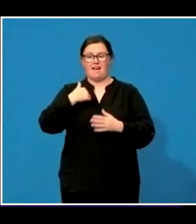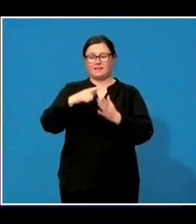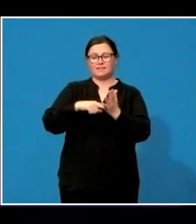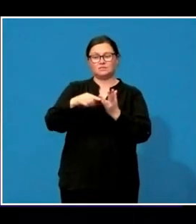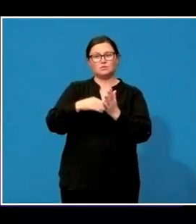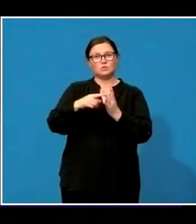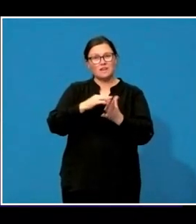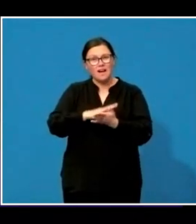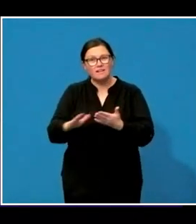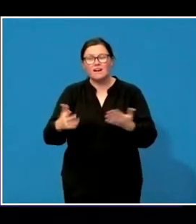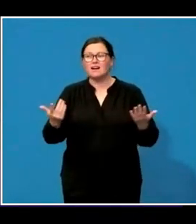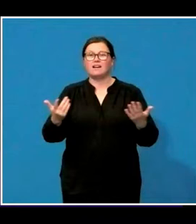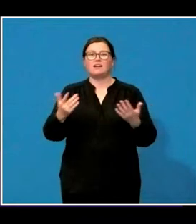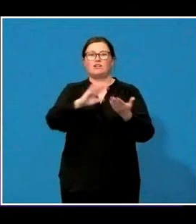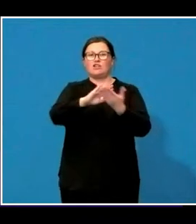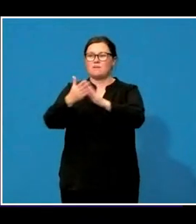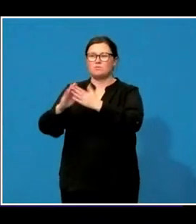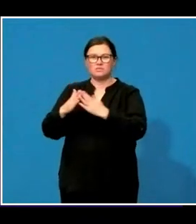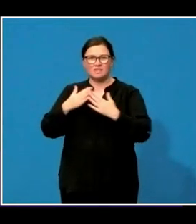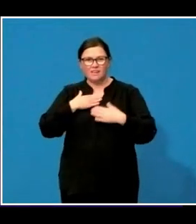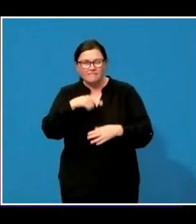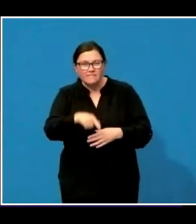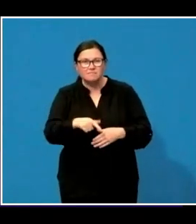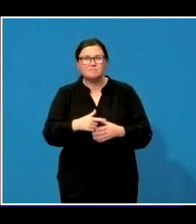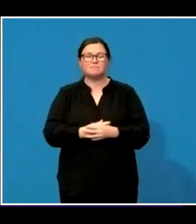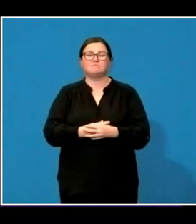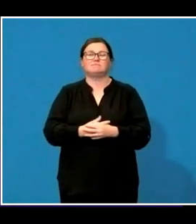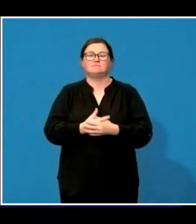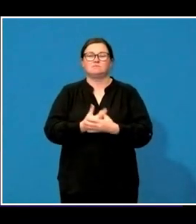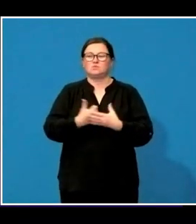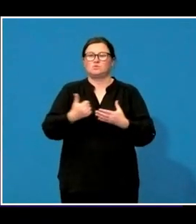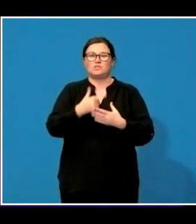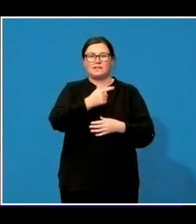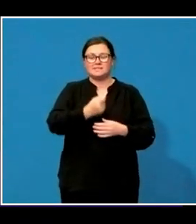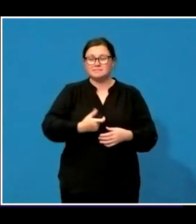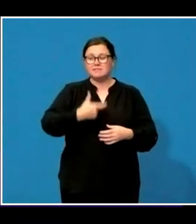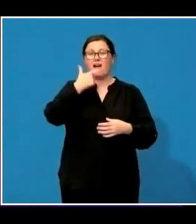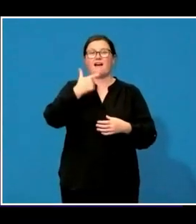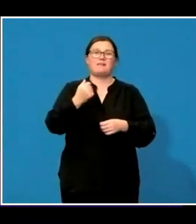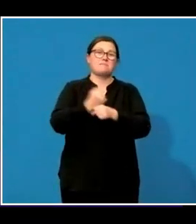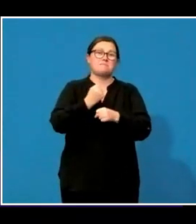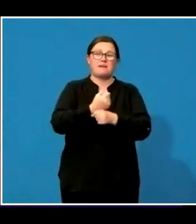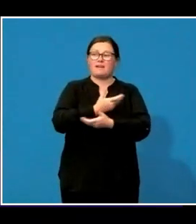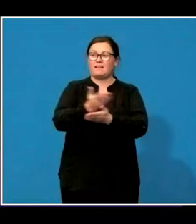He has the ability to just light up a room with his smile and, you know, for all intents